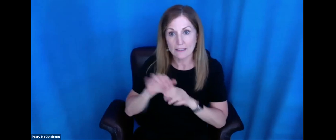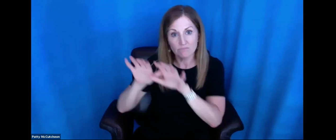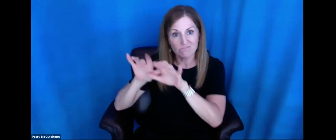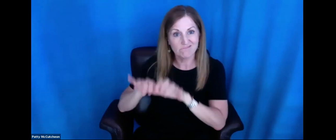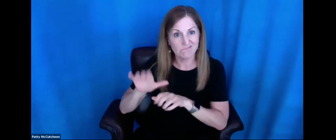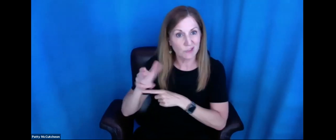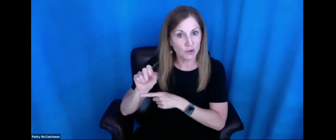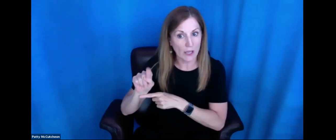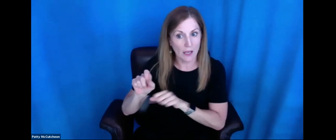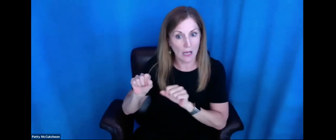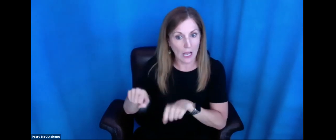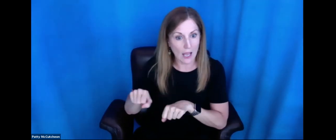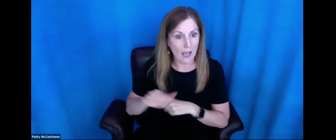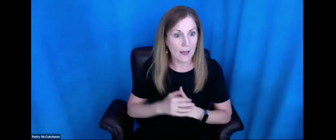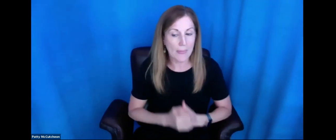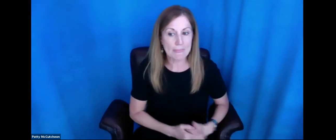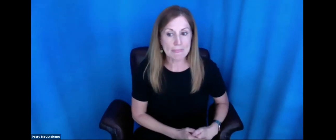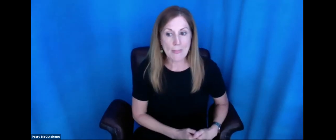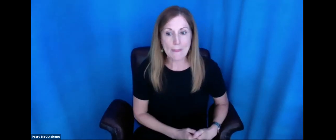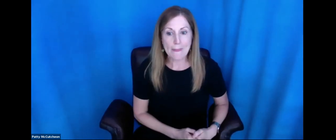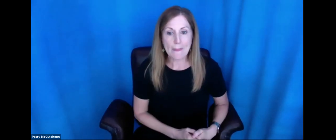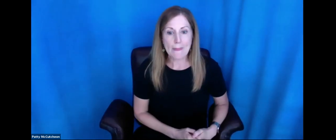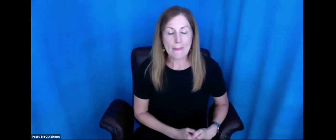Let's see.